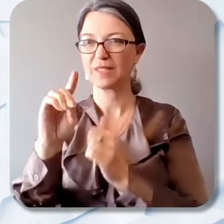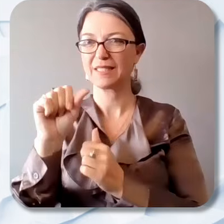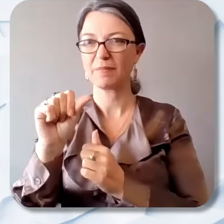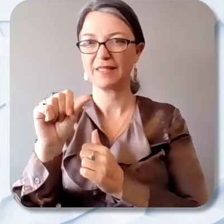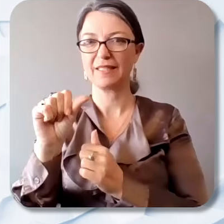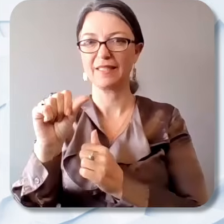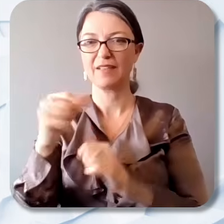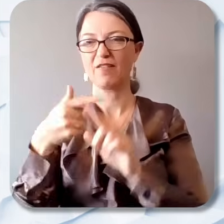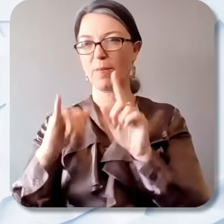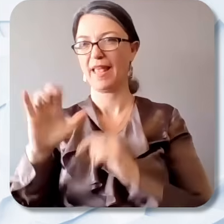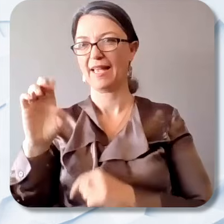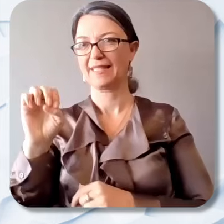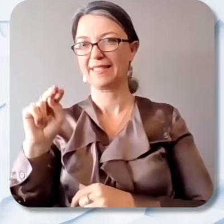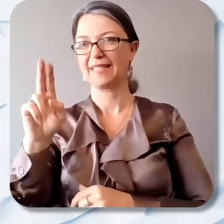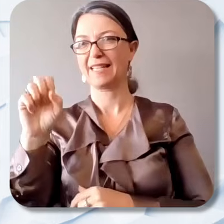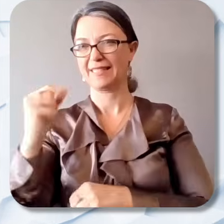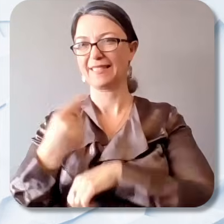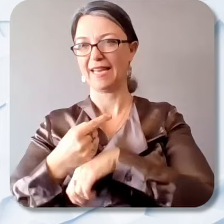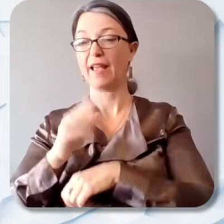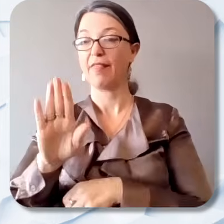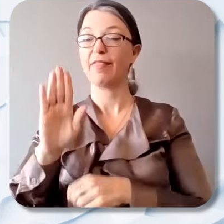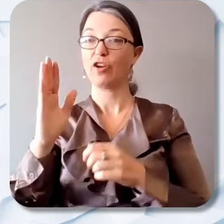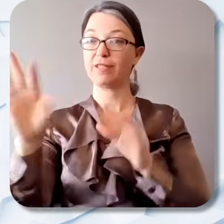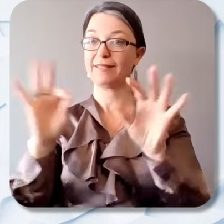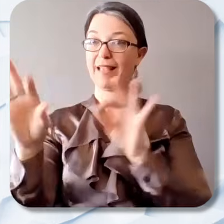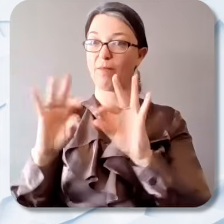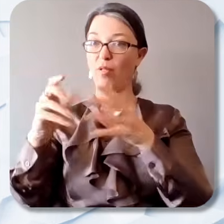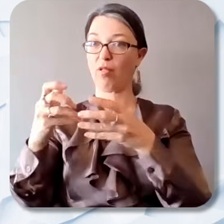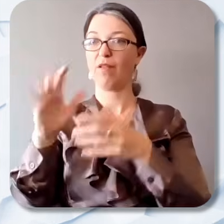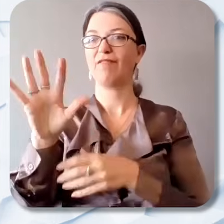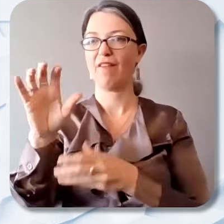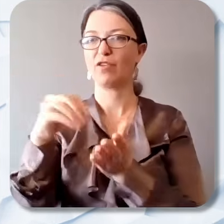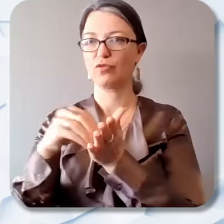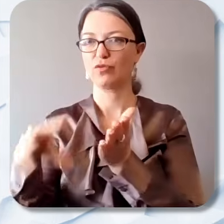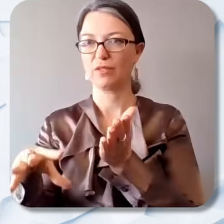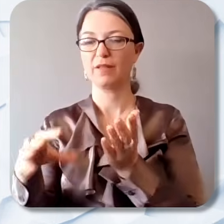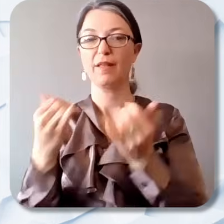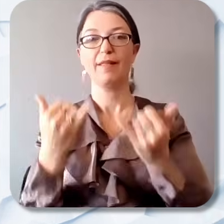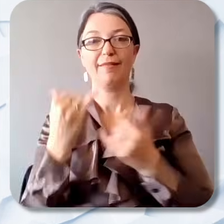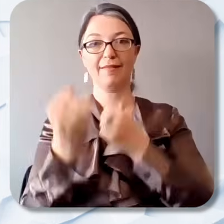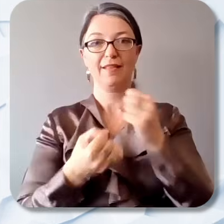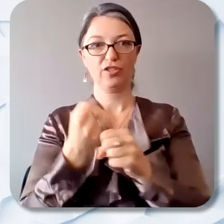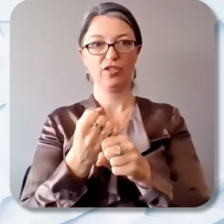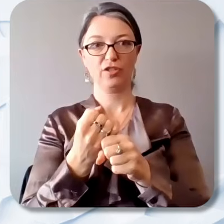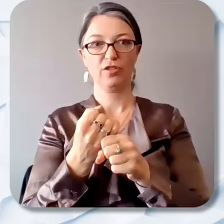day, and so their sample will be 500 students now for this year the period of analysis will